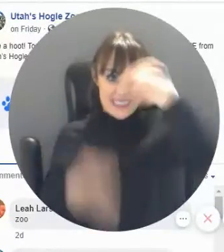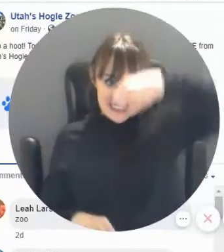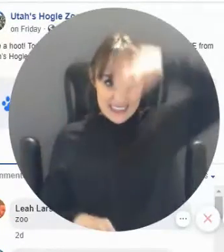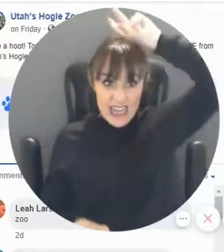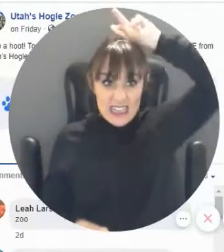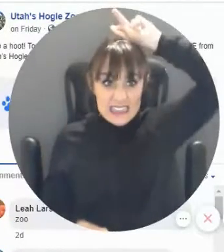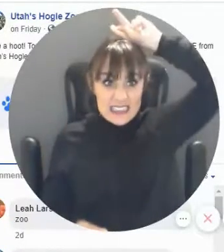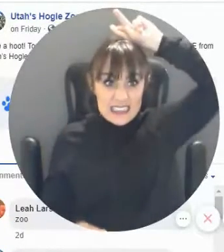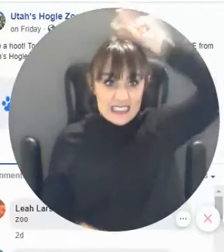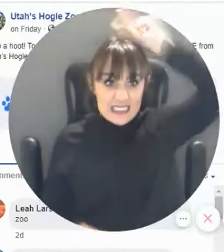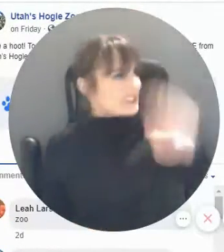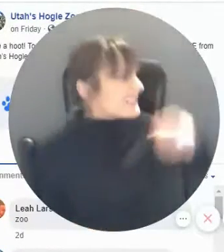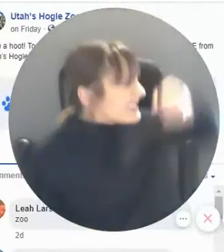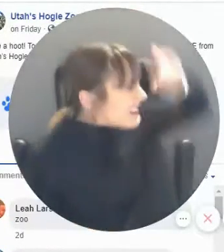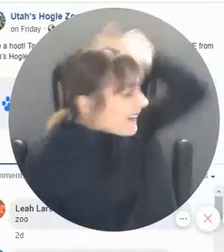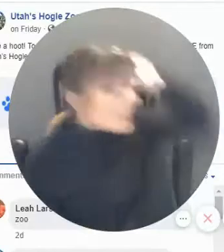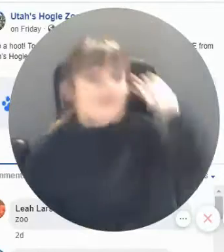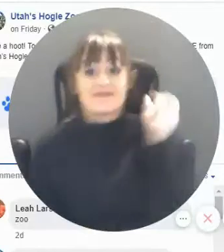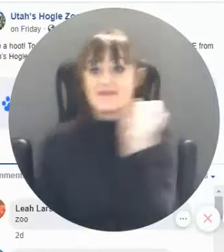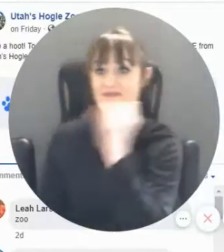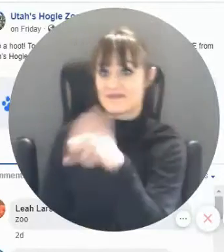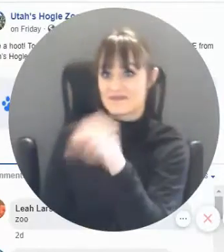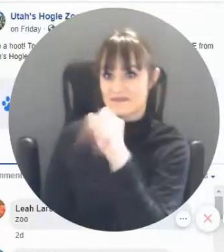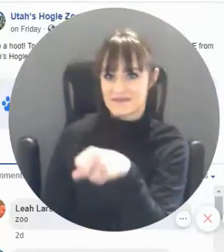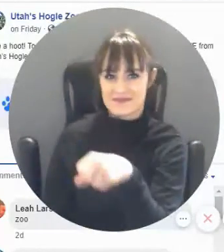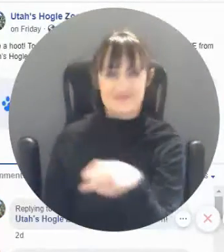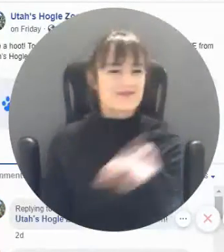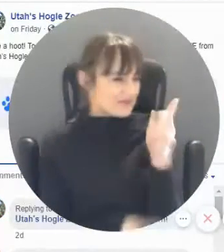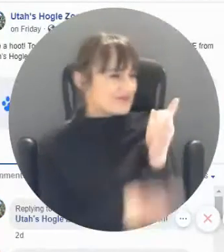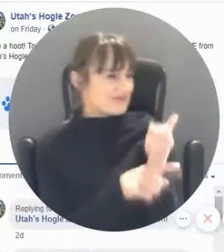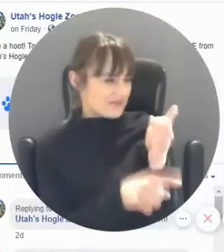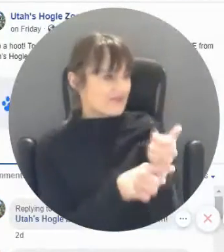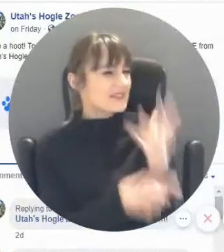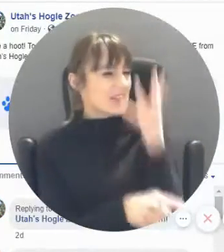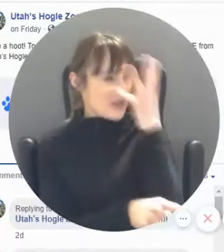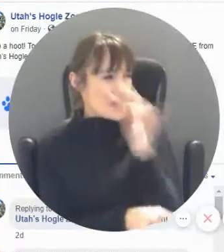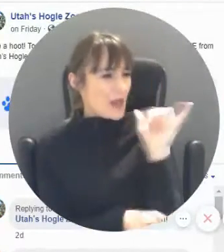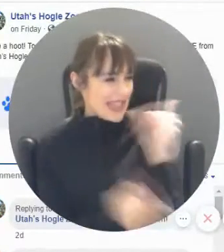Brad: Those do look like game pieces from the game Operation. Autumn: That's true.